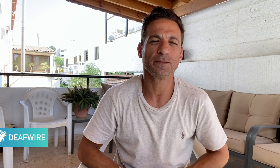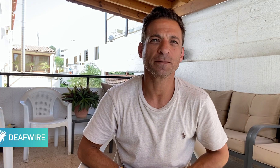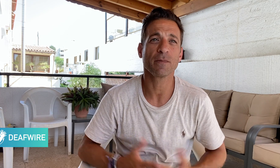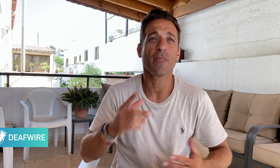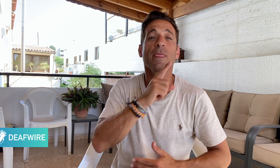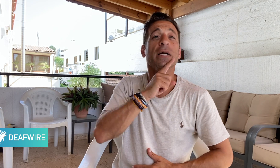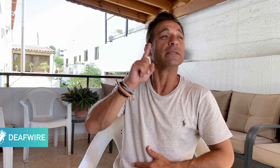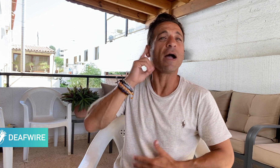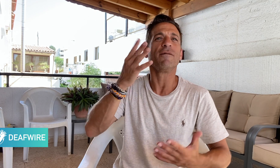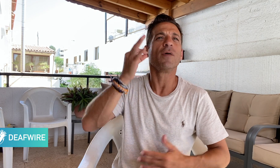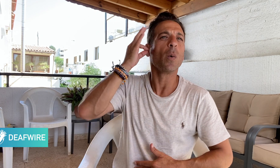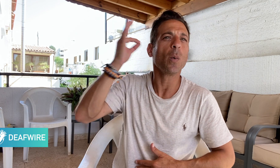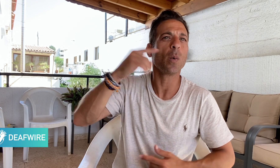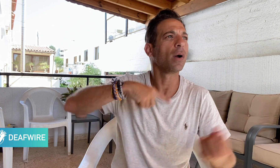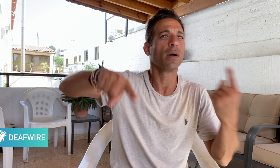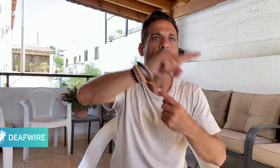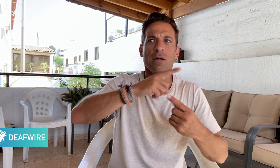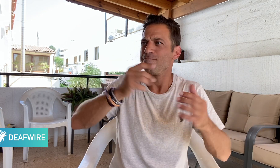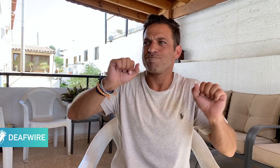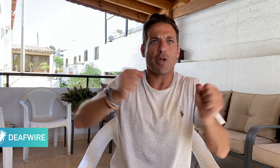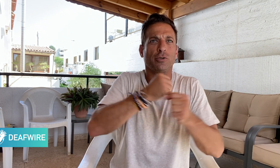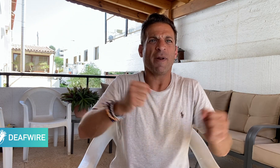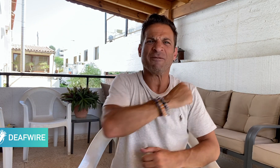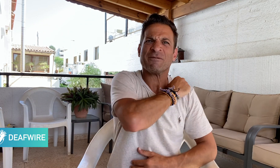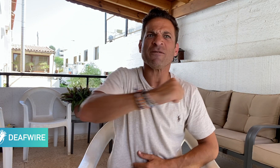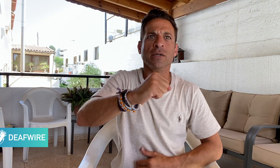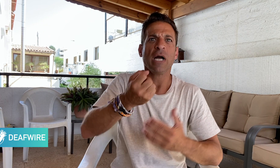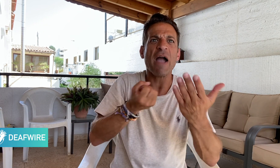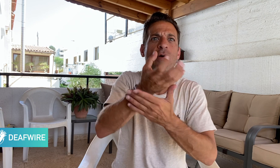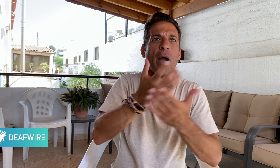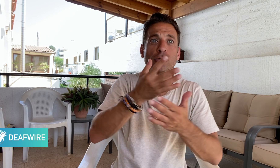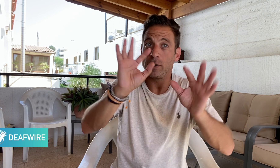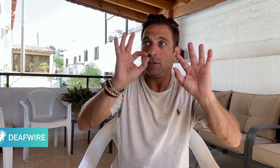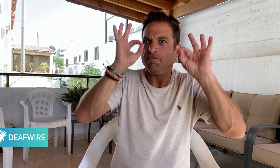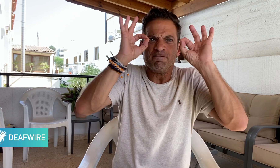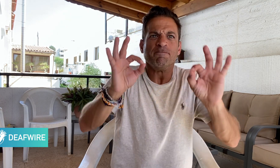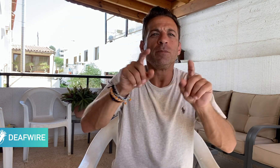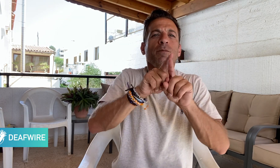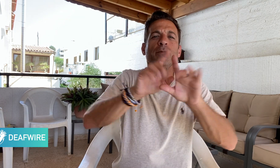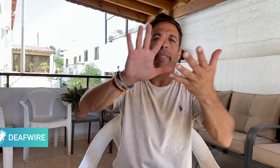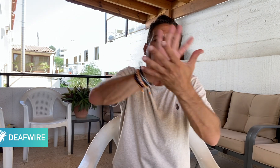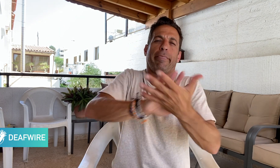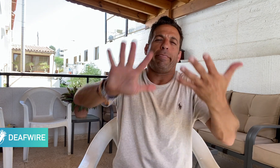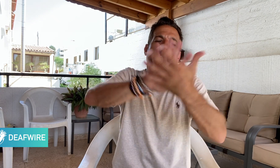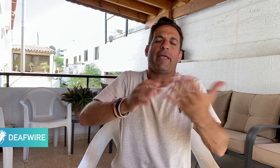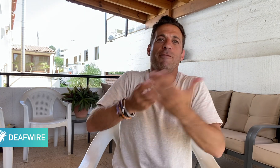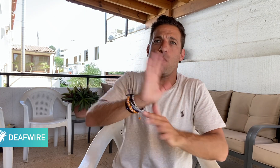hard of hearing community cannot get immediate, accurate